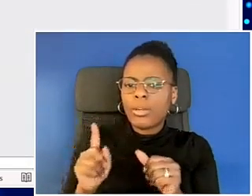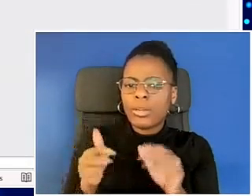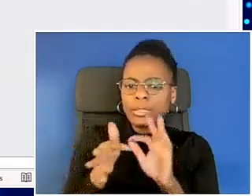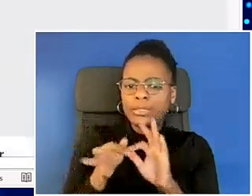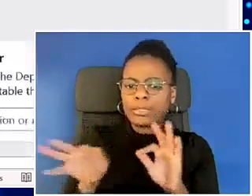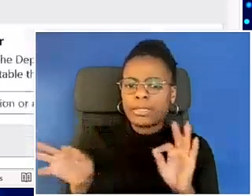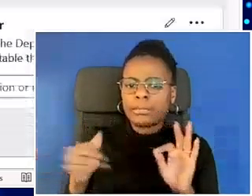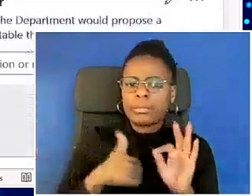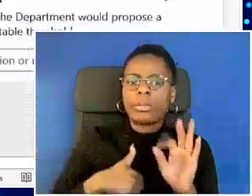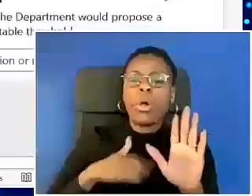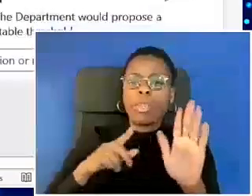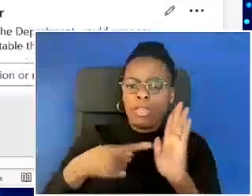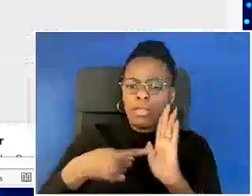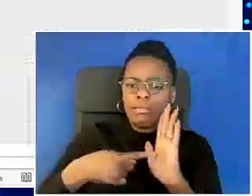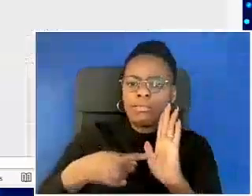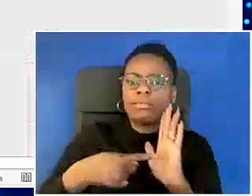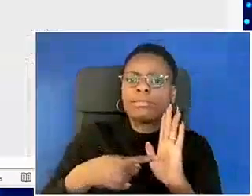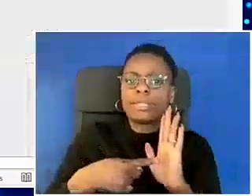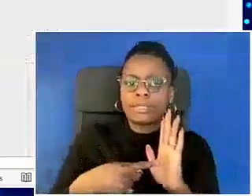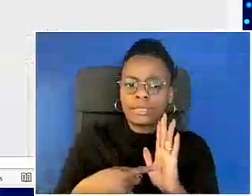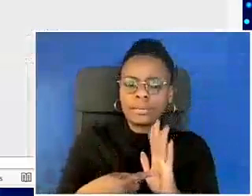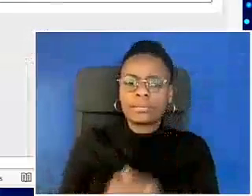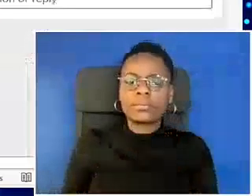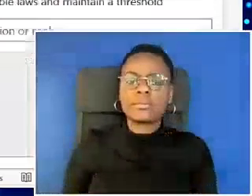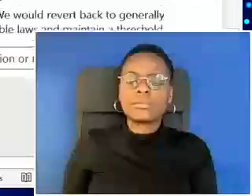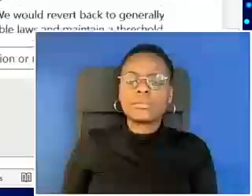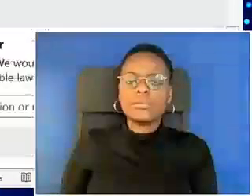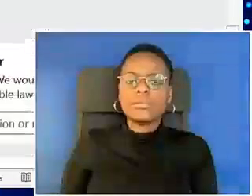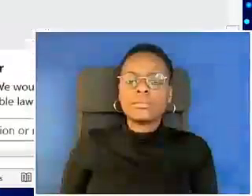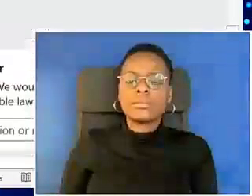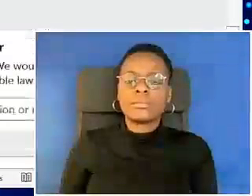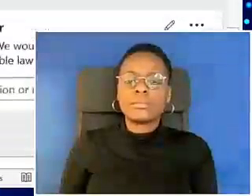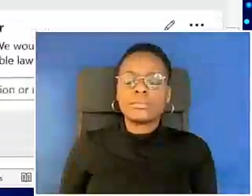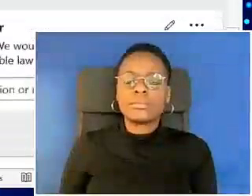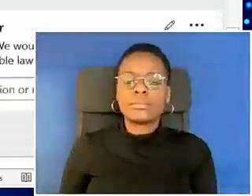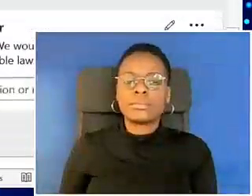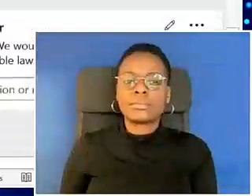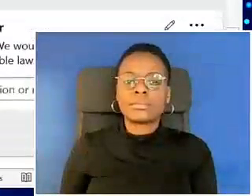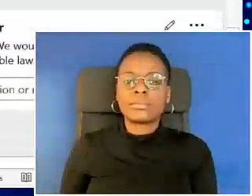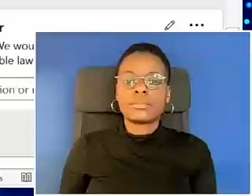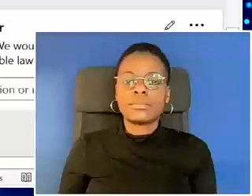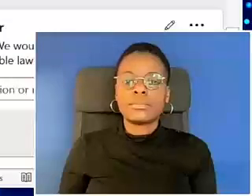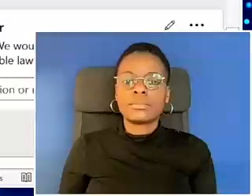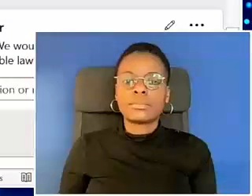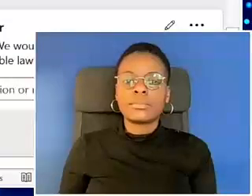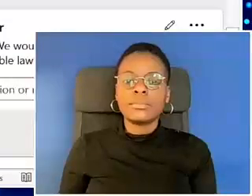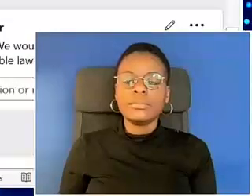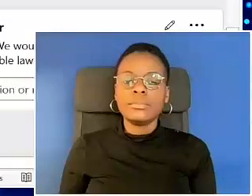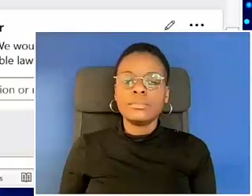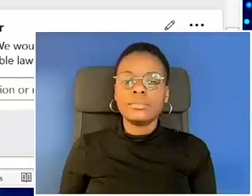Oh, that's it, that's it. Actually, that was it. You can roll back up. Sorry. Okay.